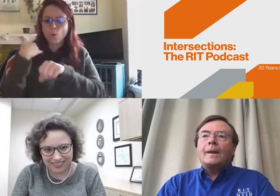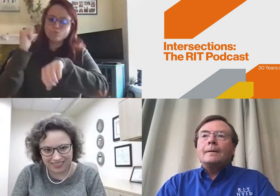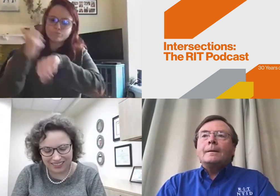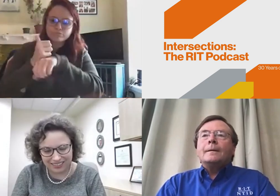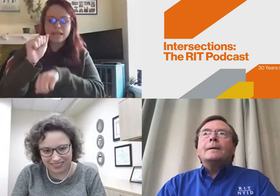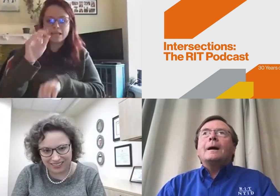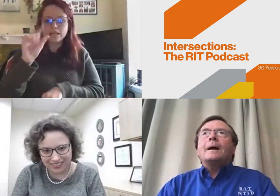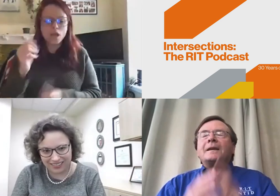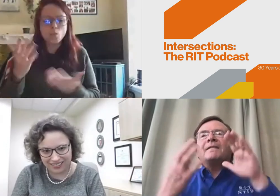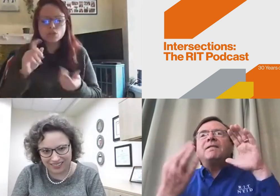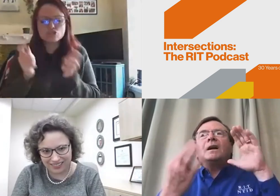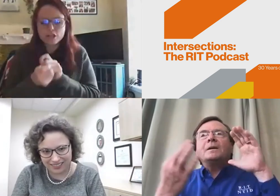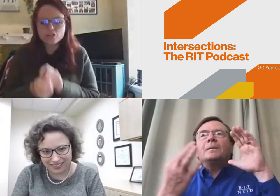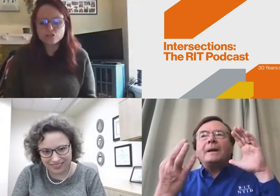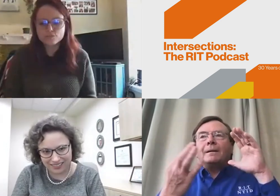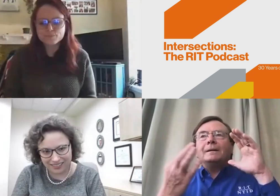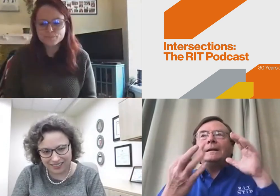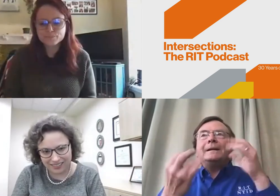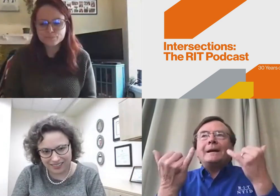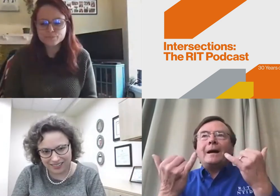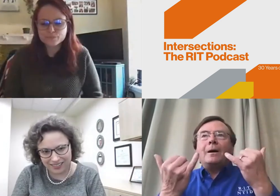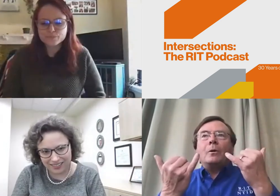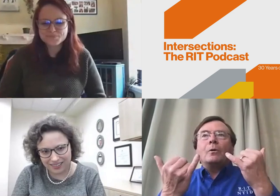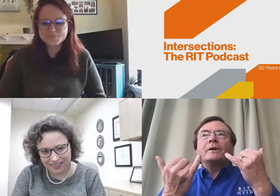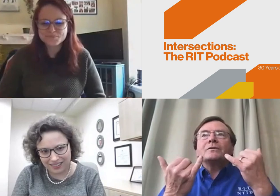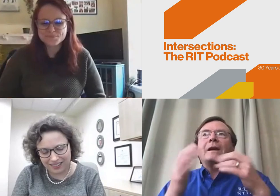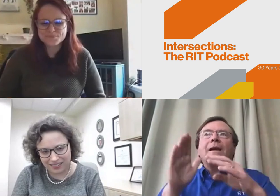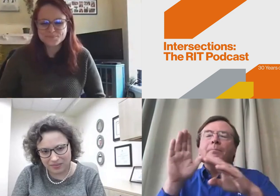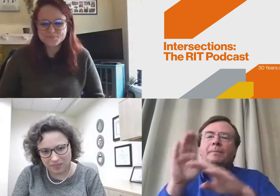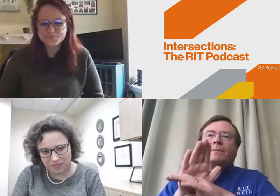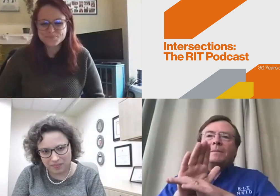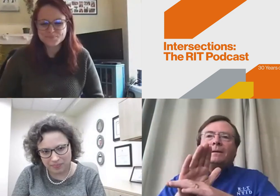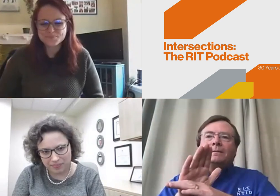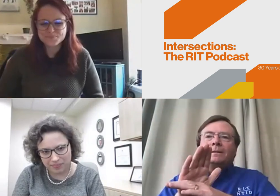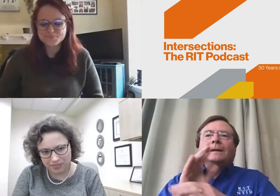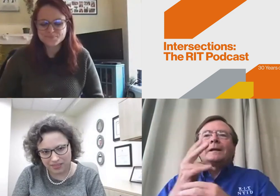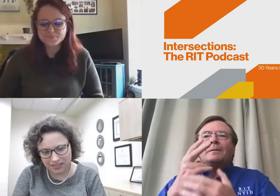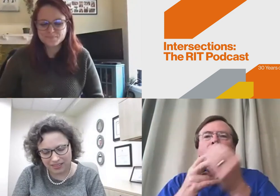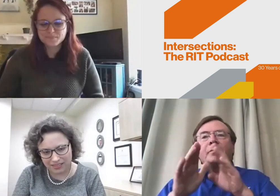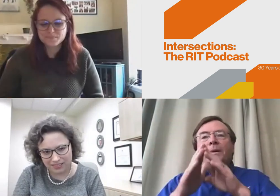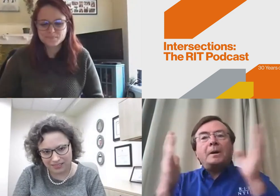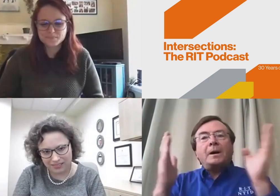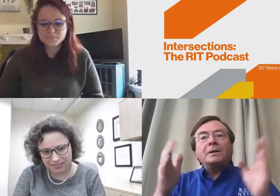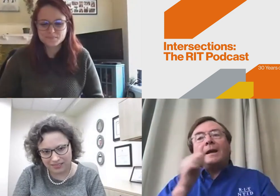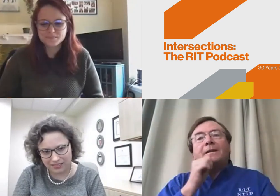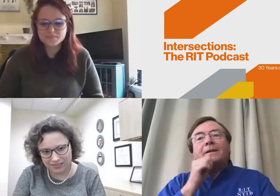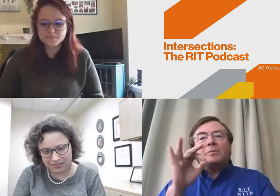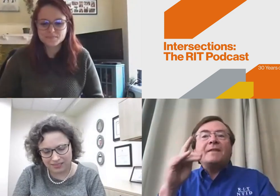I think fundamentally now, there's a commitment in both the public and the private